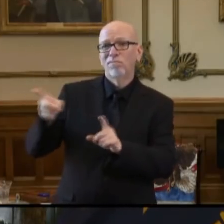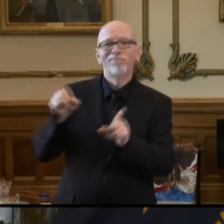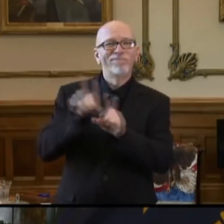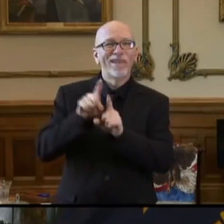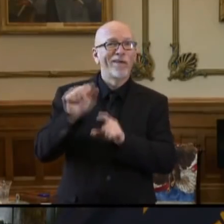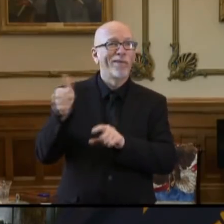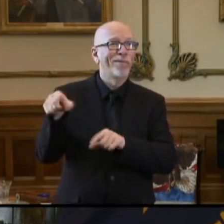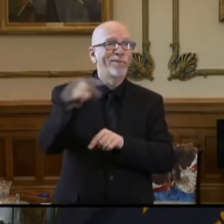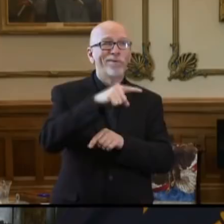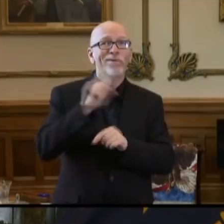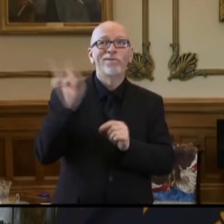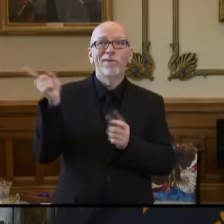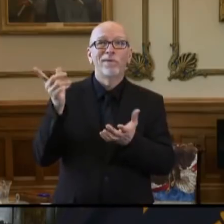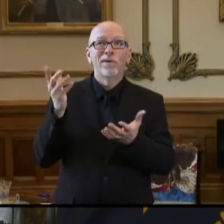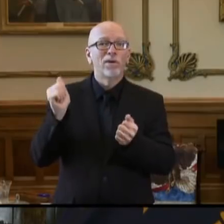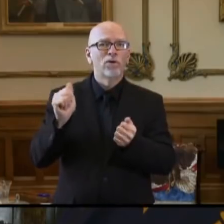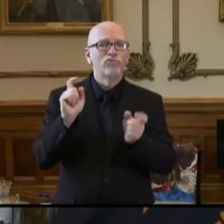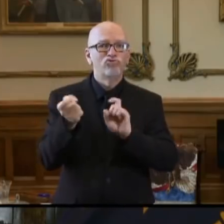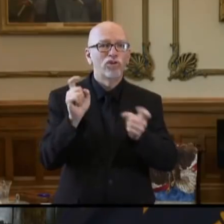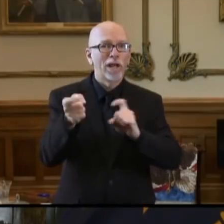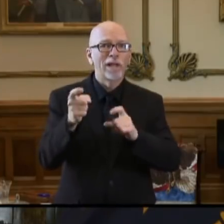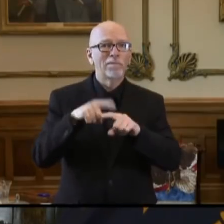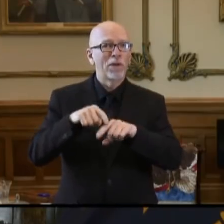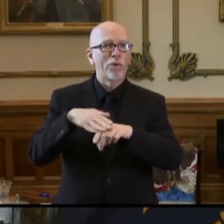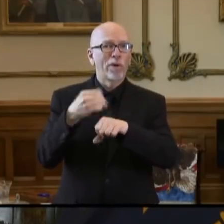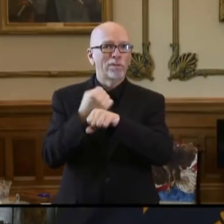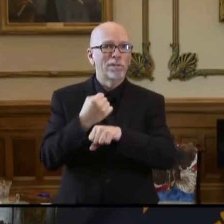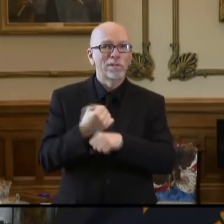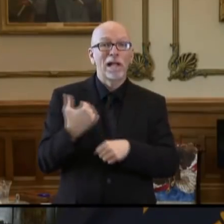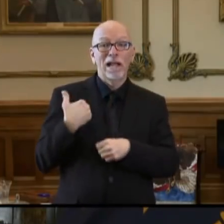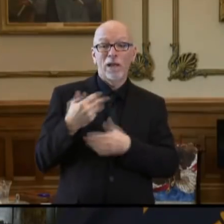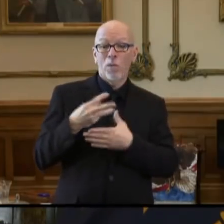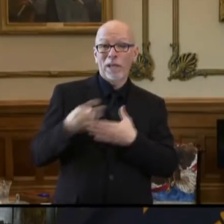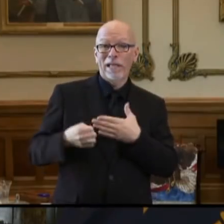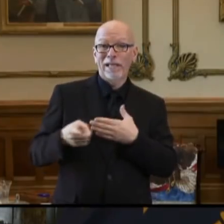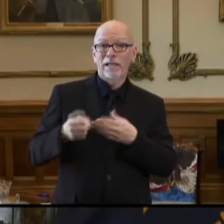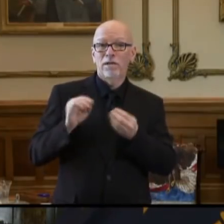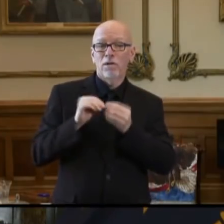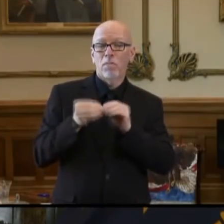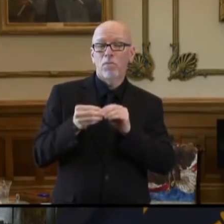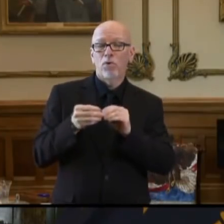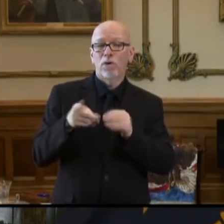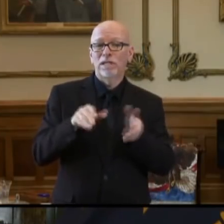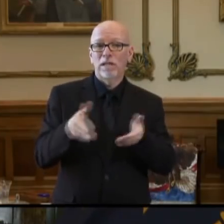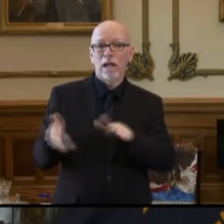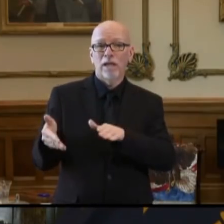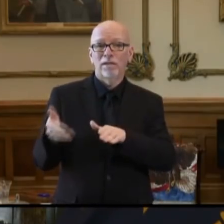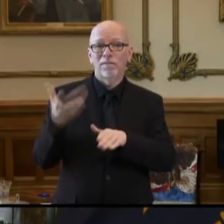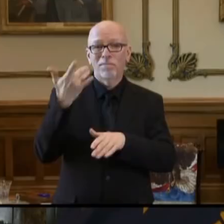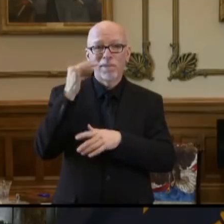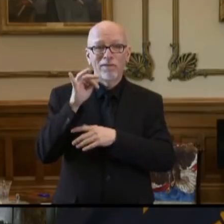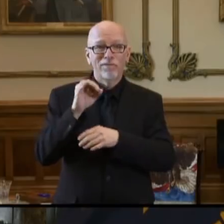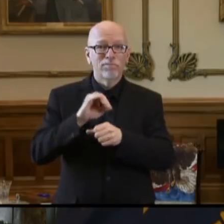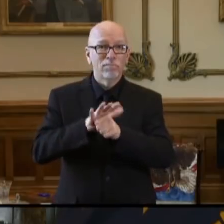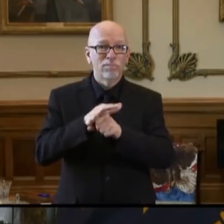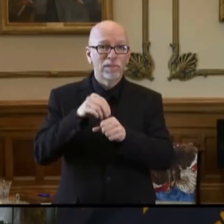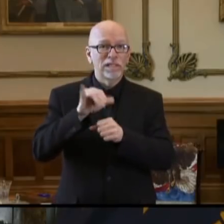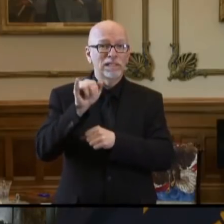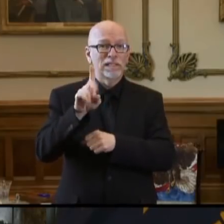CASE SCENARIO AND WE PLAN FOR BOTH THE WASHINGTON MODEL JUST LIKE ANY OTHER MODEL IS SUBJECT